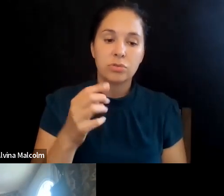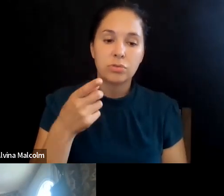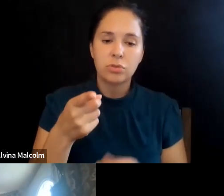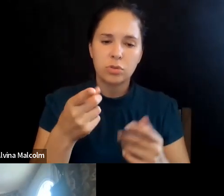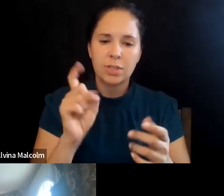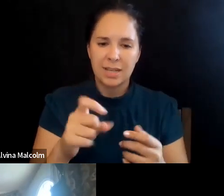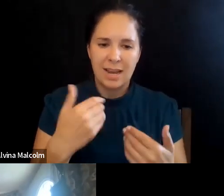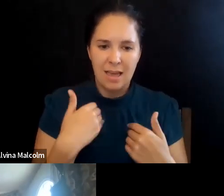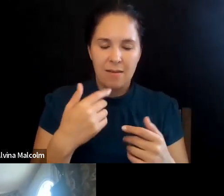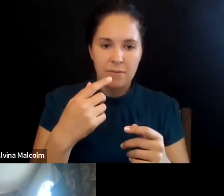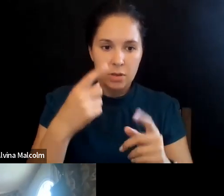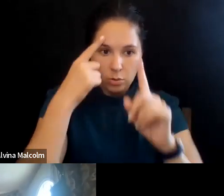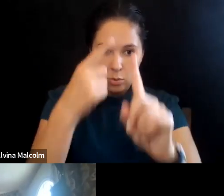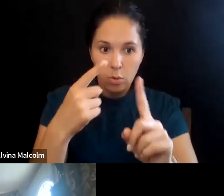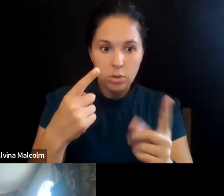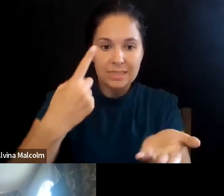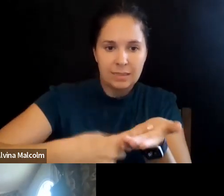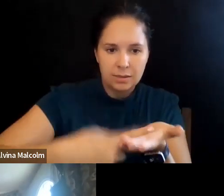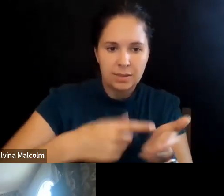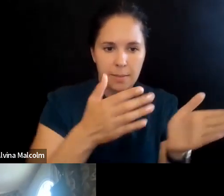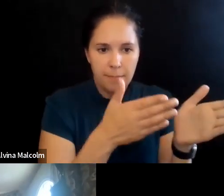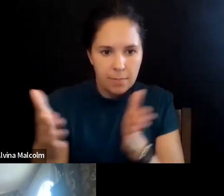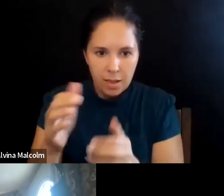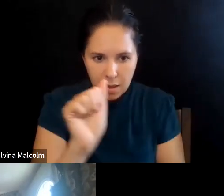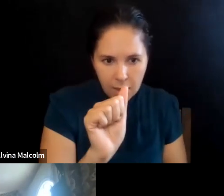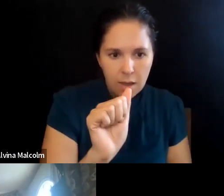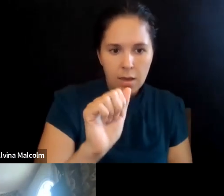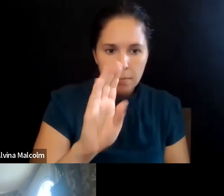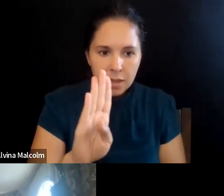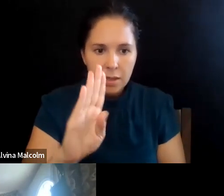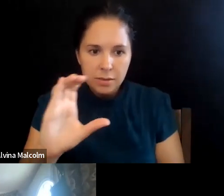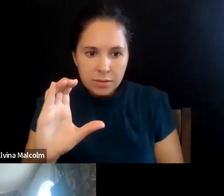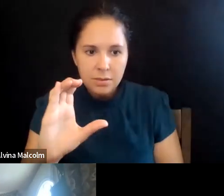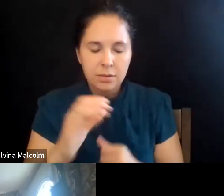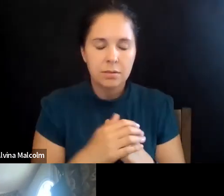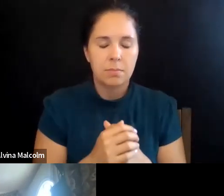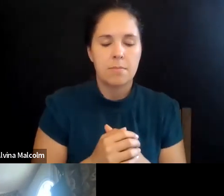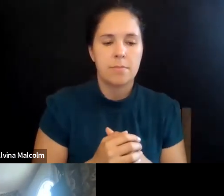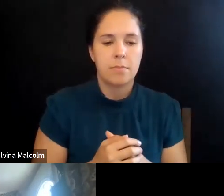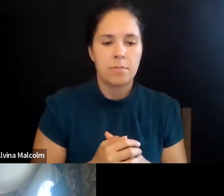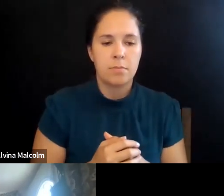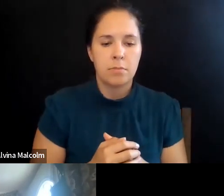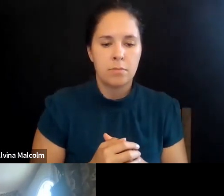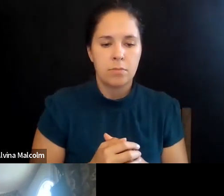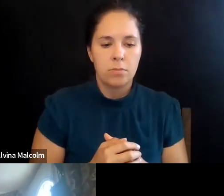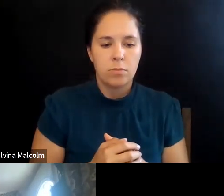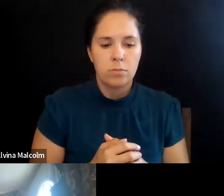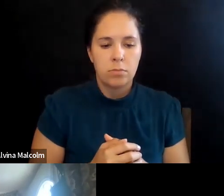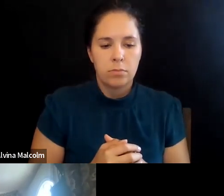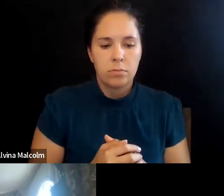addition, along with home and community